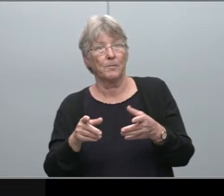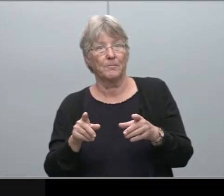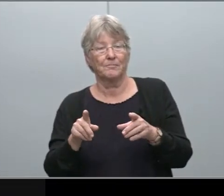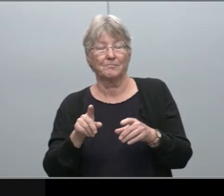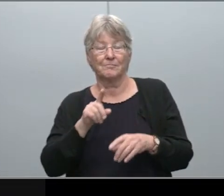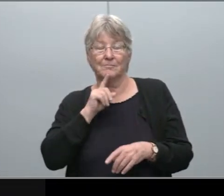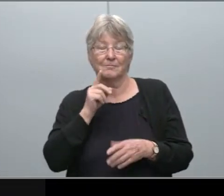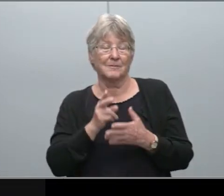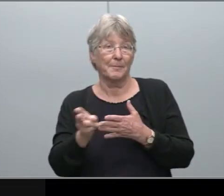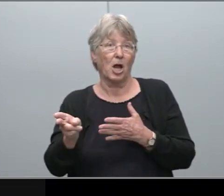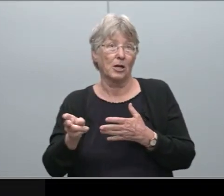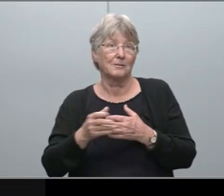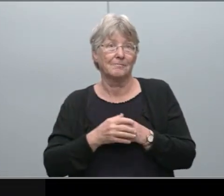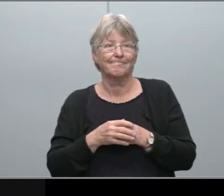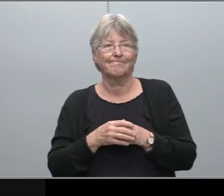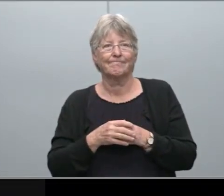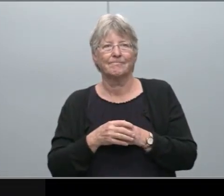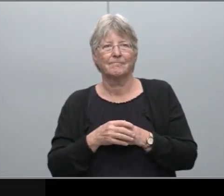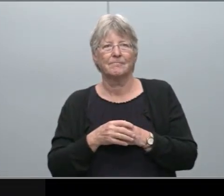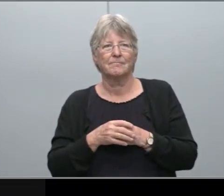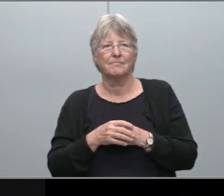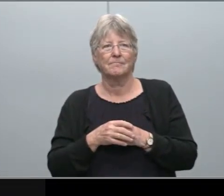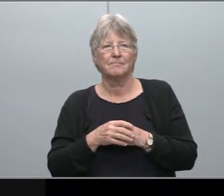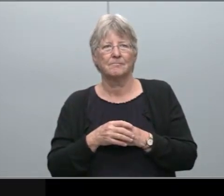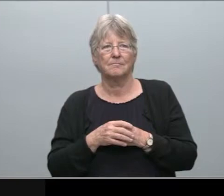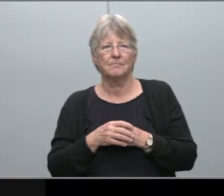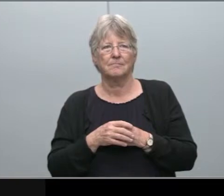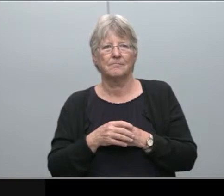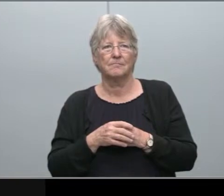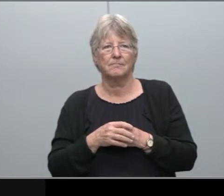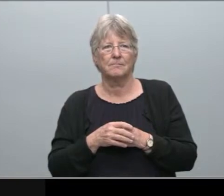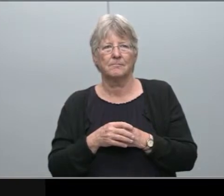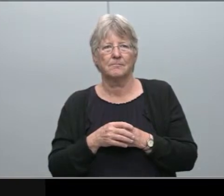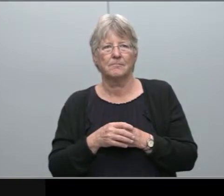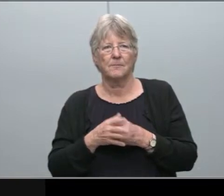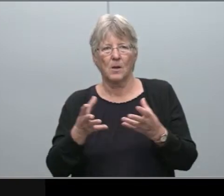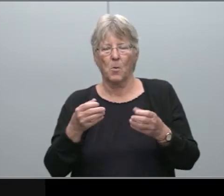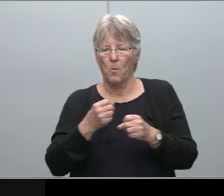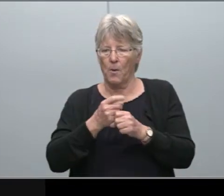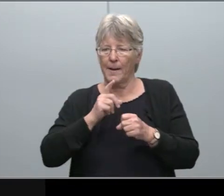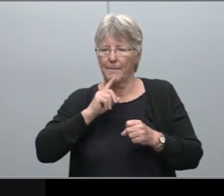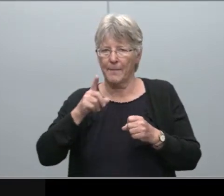to a very difficult situation for students. 'Cause that's not what we show up to work for.